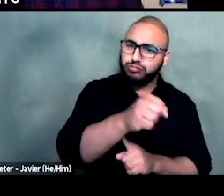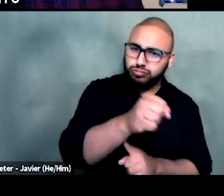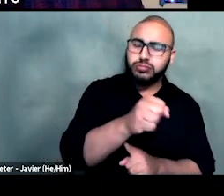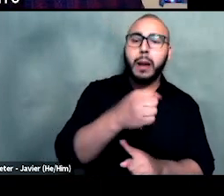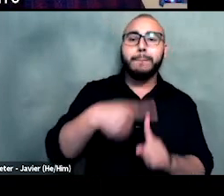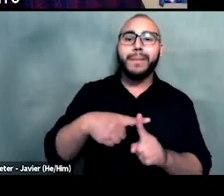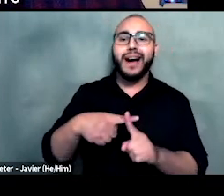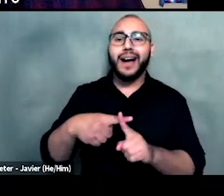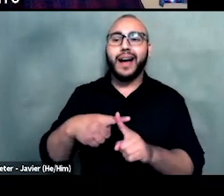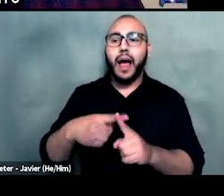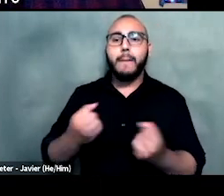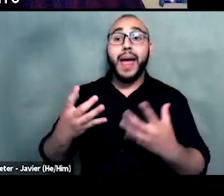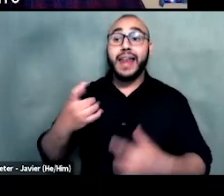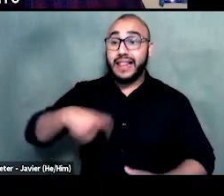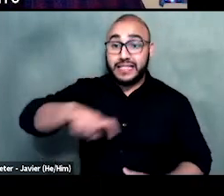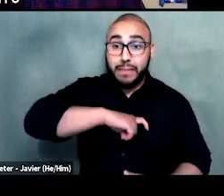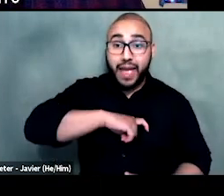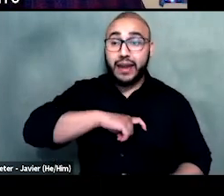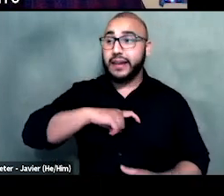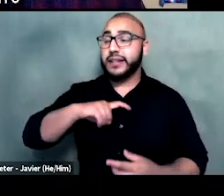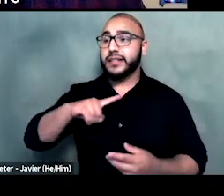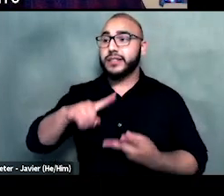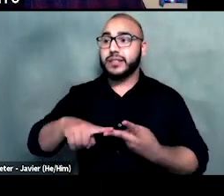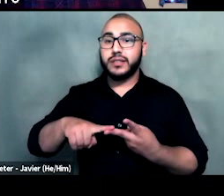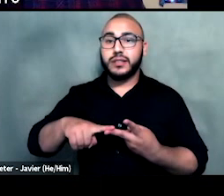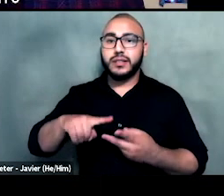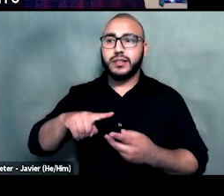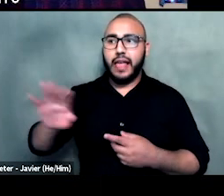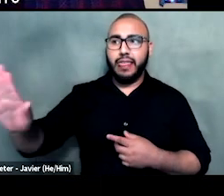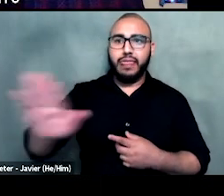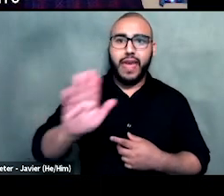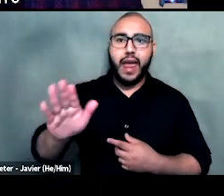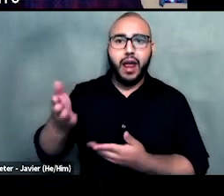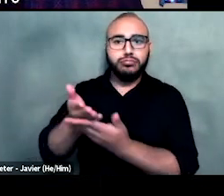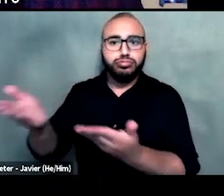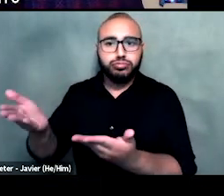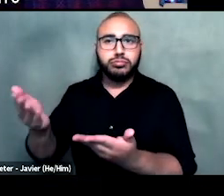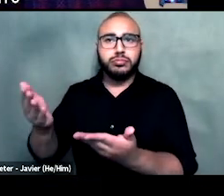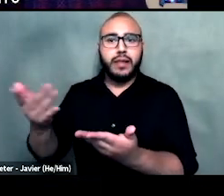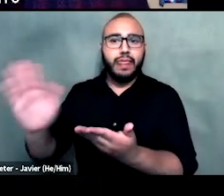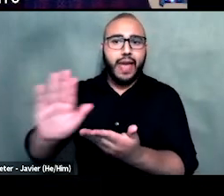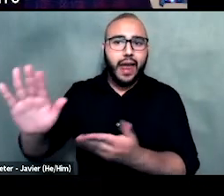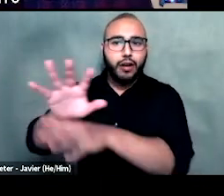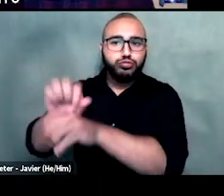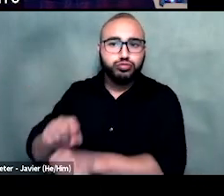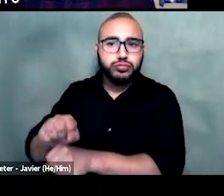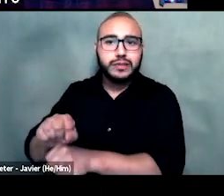the Spanish commodities that were brought to the southwest. For example, they herd sheep.